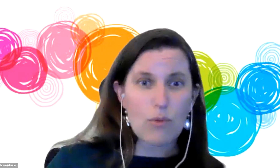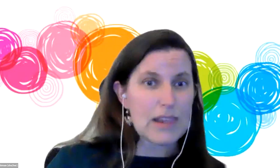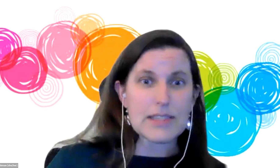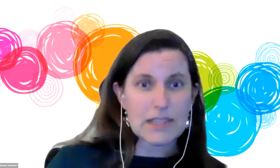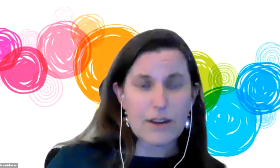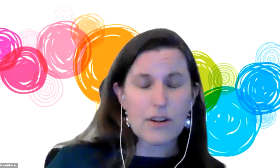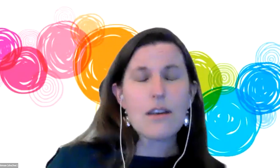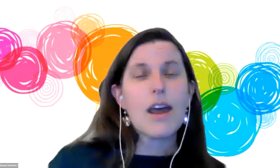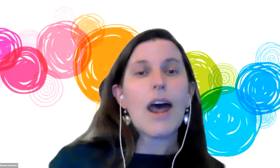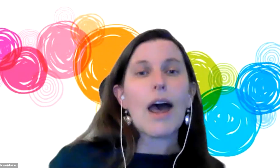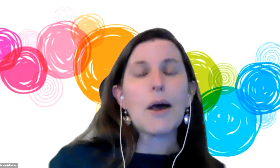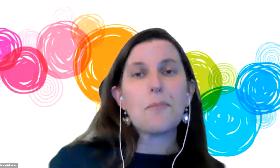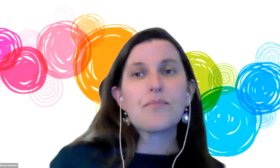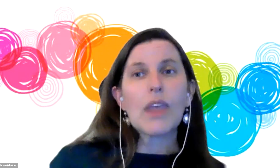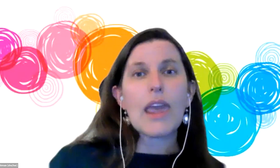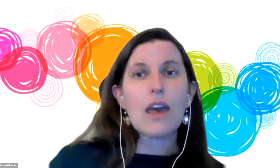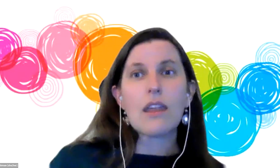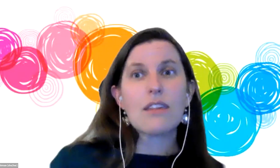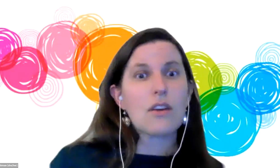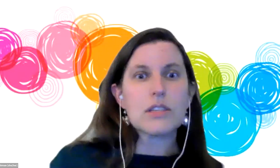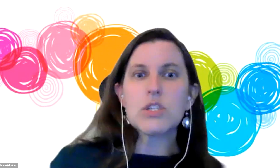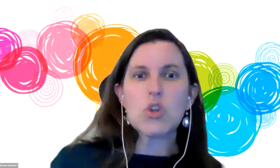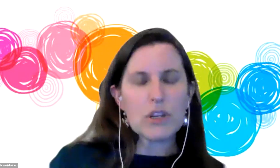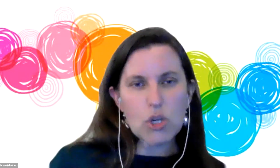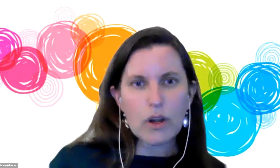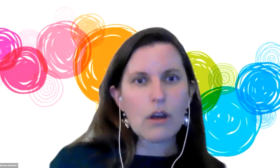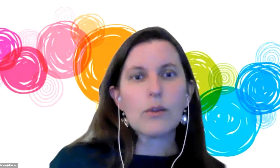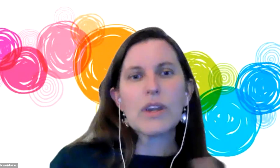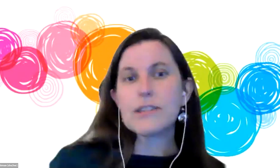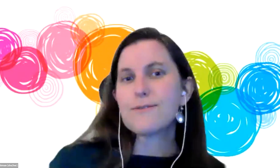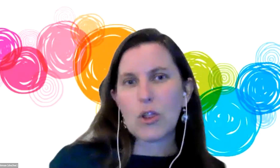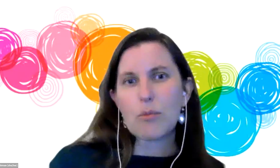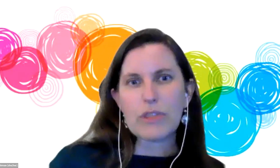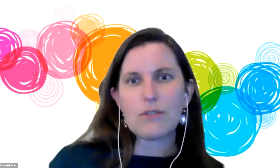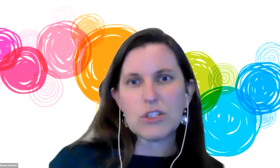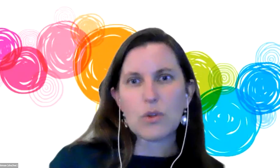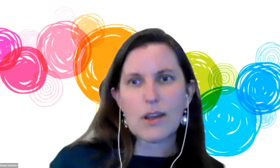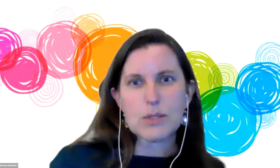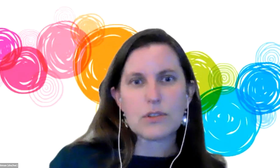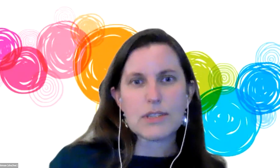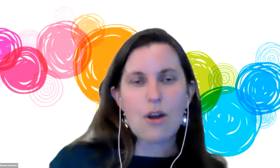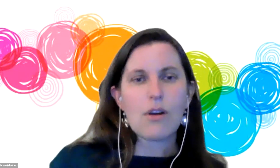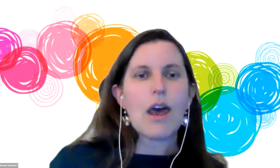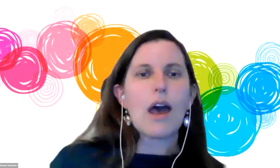California, better guidelines for hospitals what criteria they should use so it was not them using age, disability,